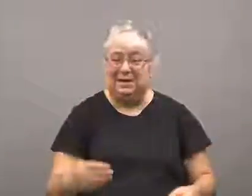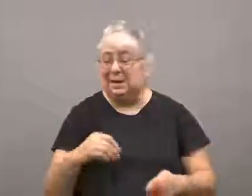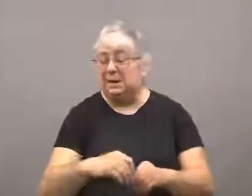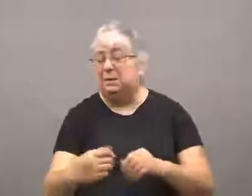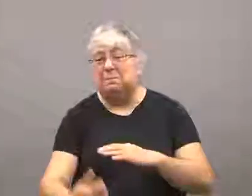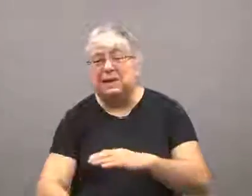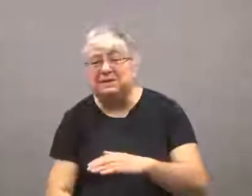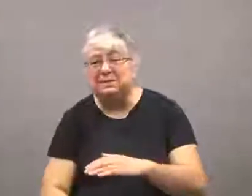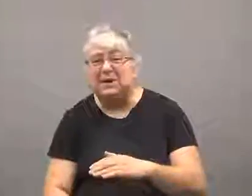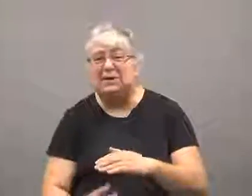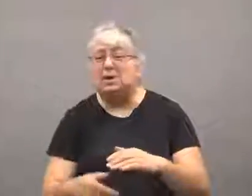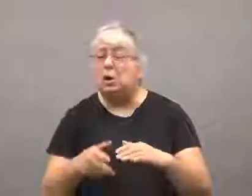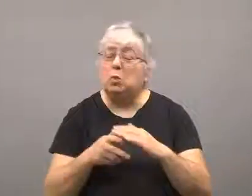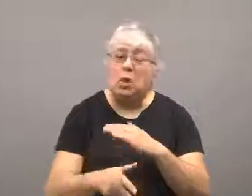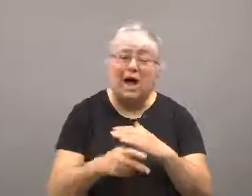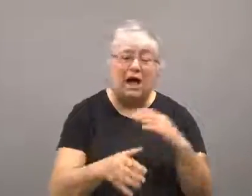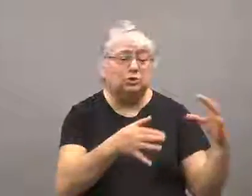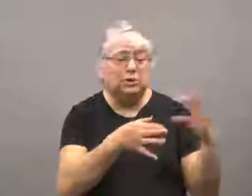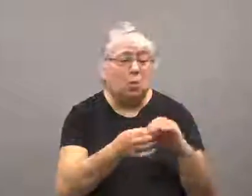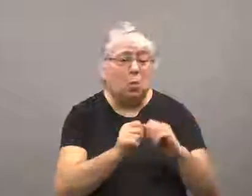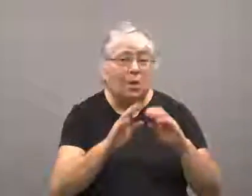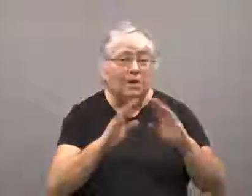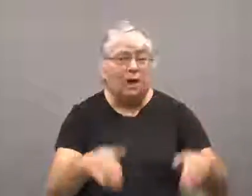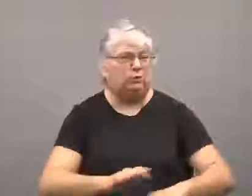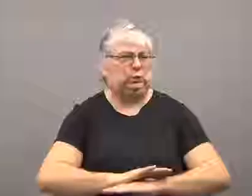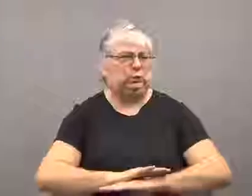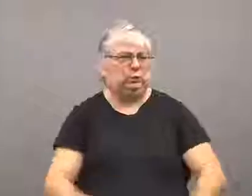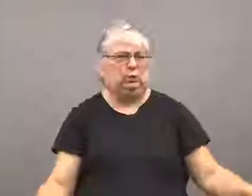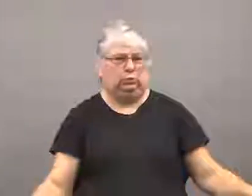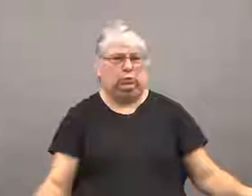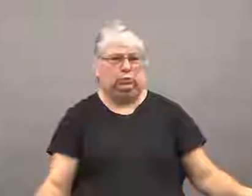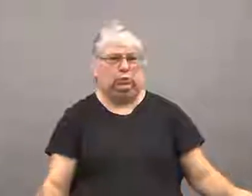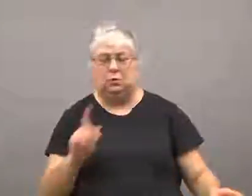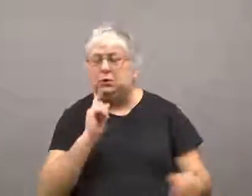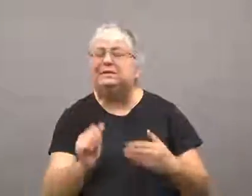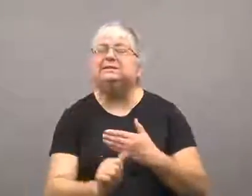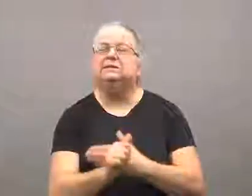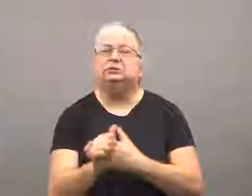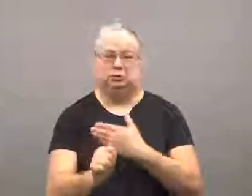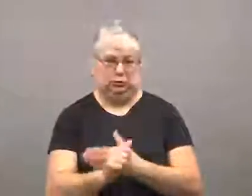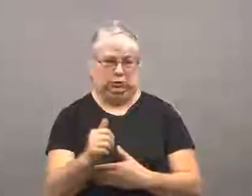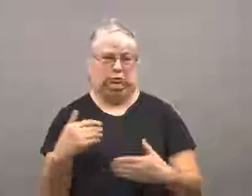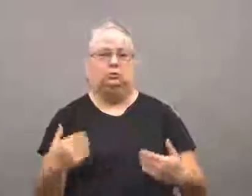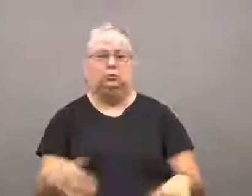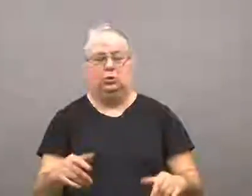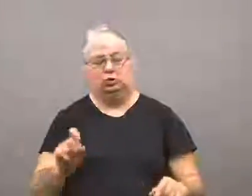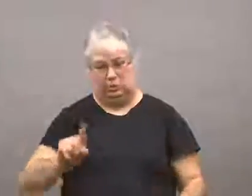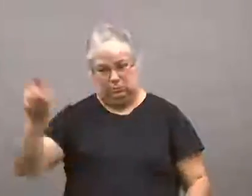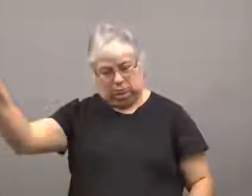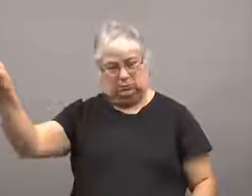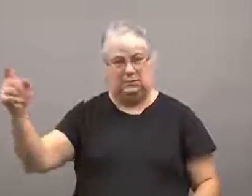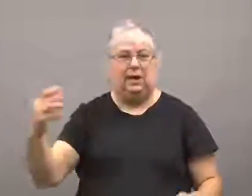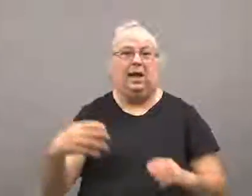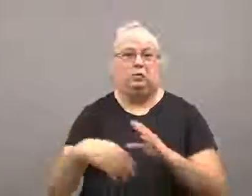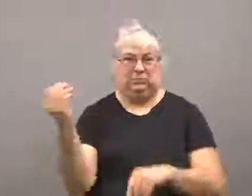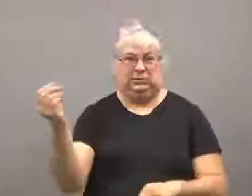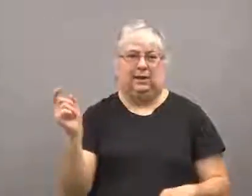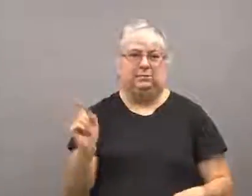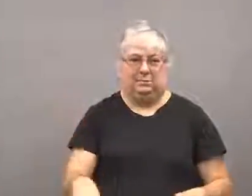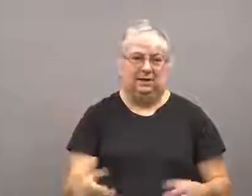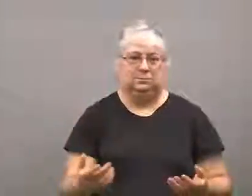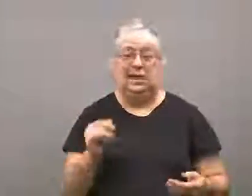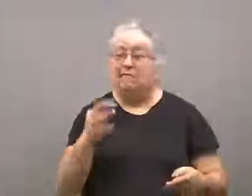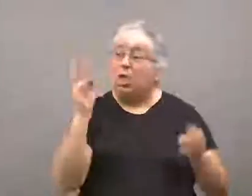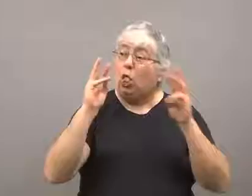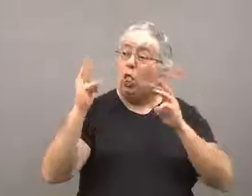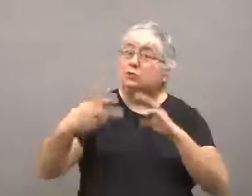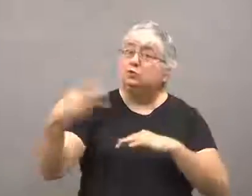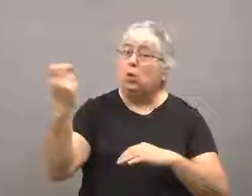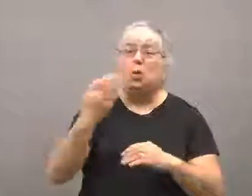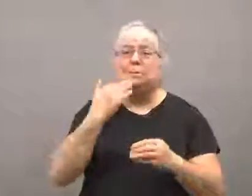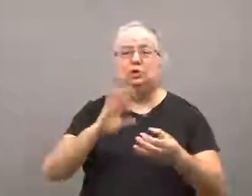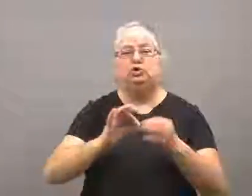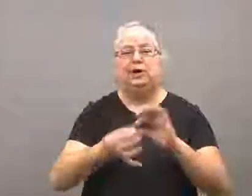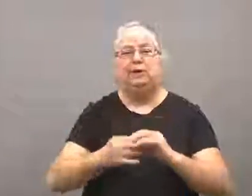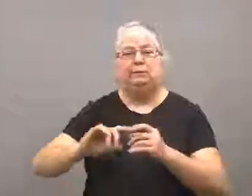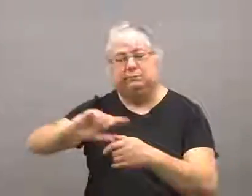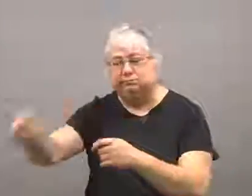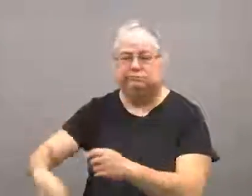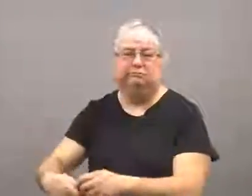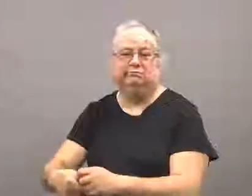It should never be run in the basement or in an attached garage.